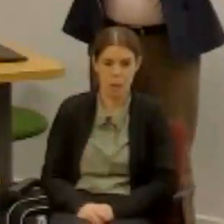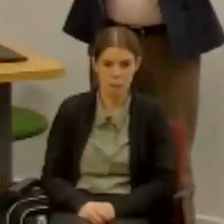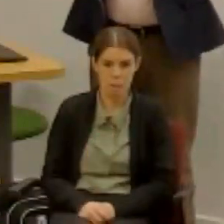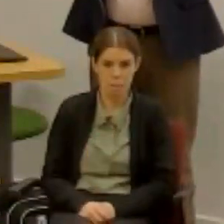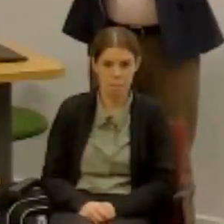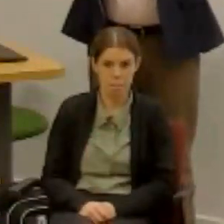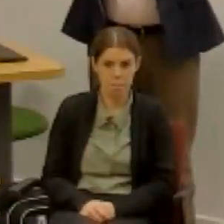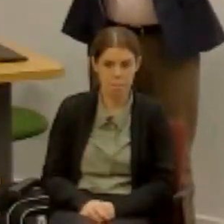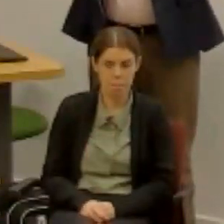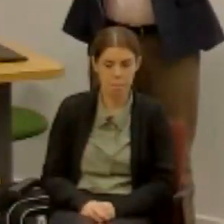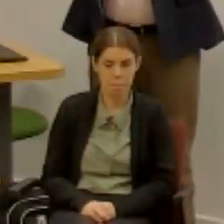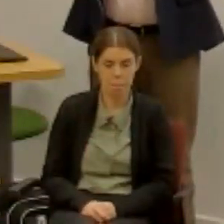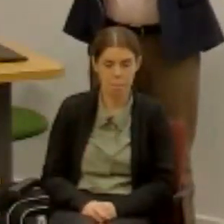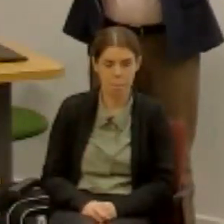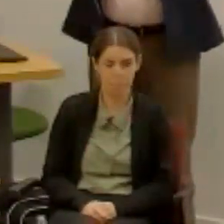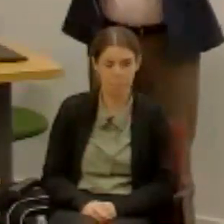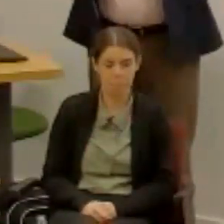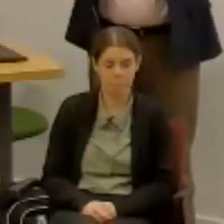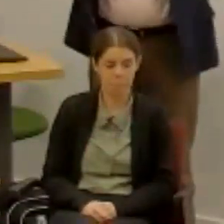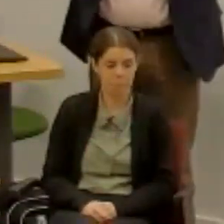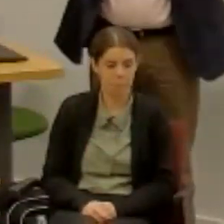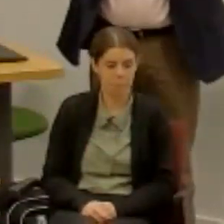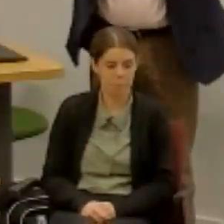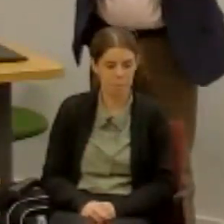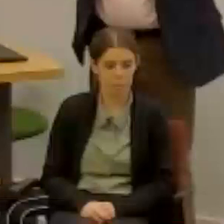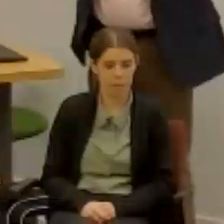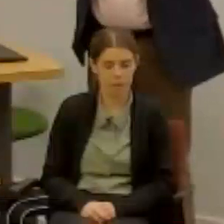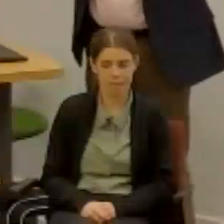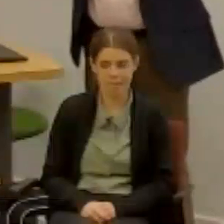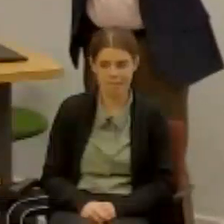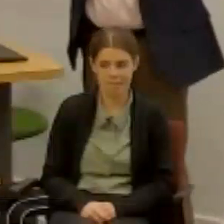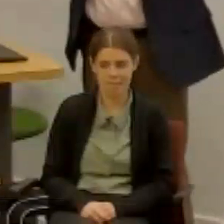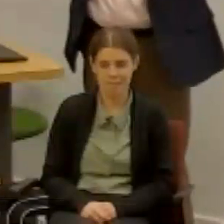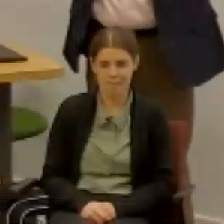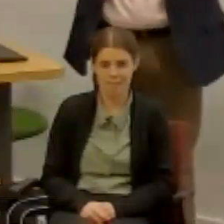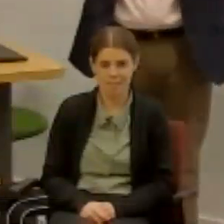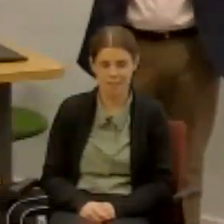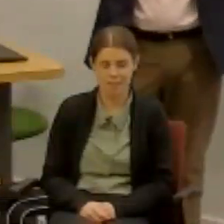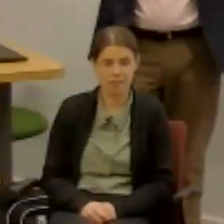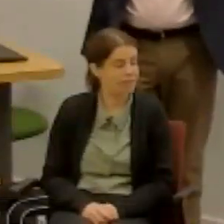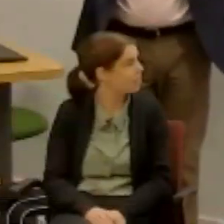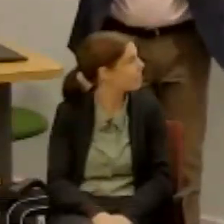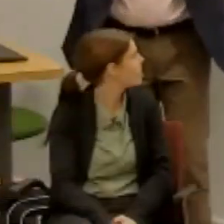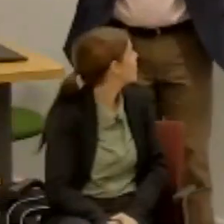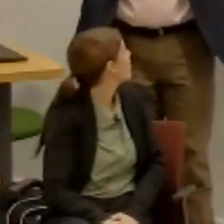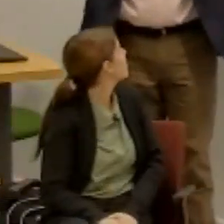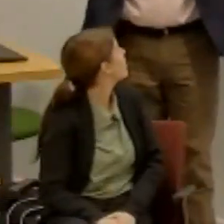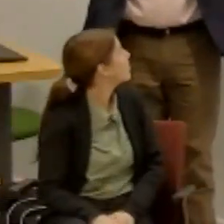My girls just walked by and like what's going on.